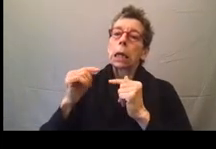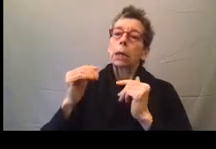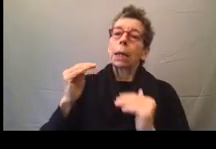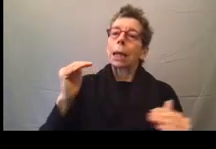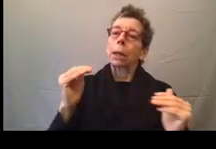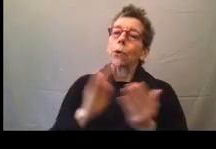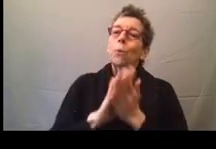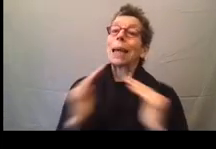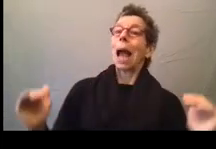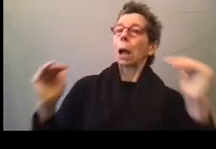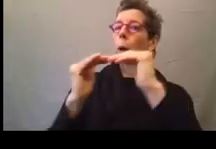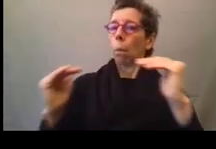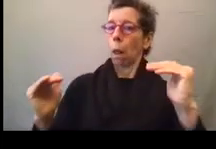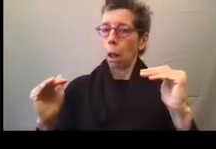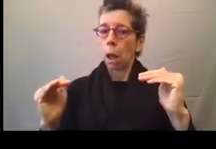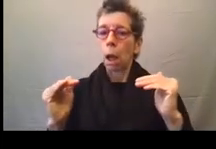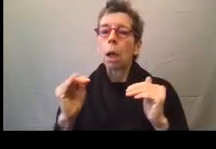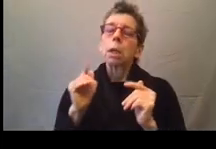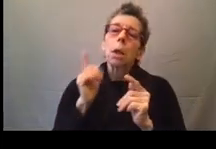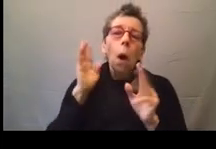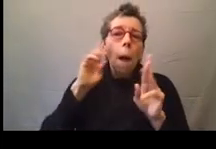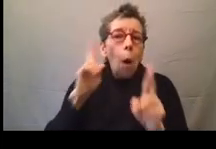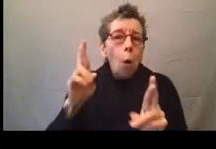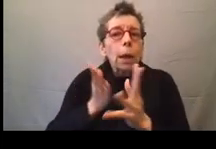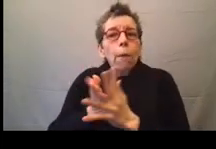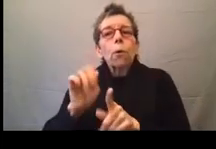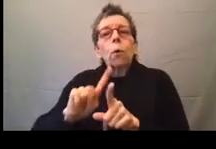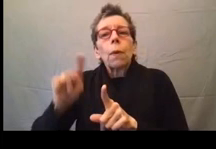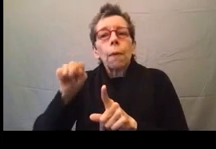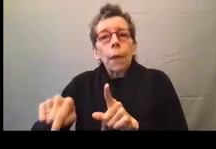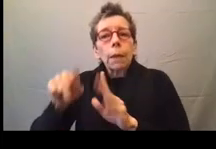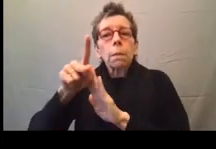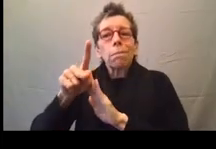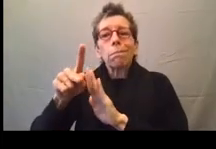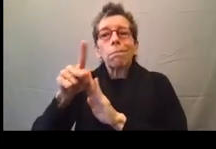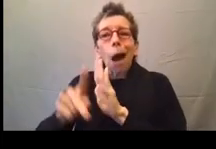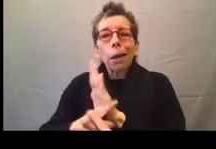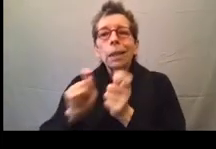the American Jobs Plan but also with other policy proposals in the future, especially